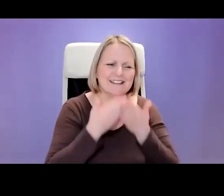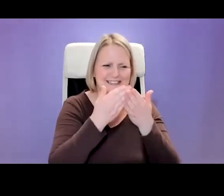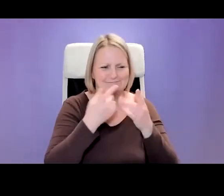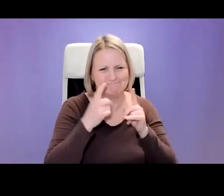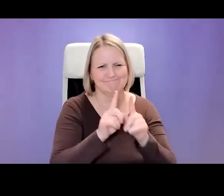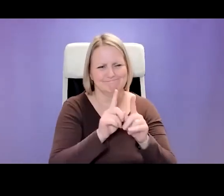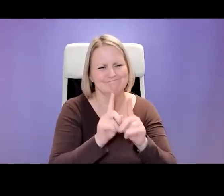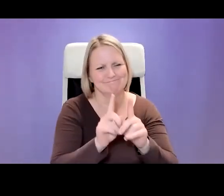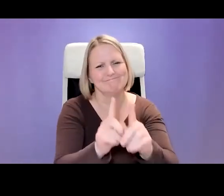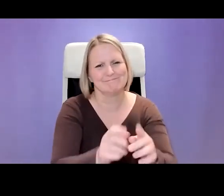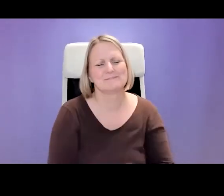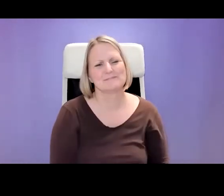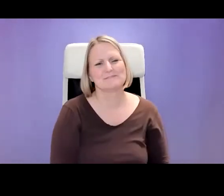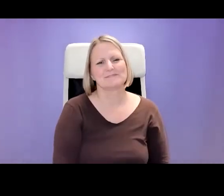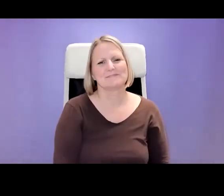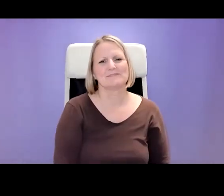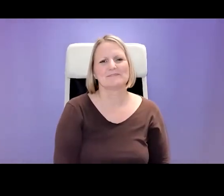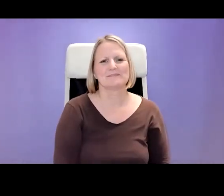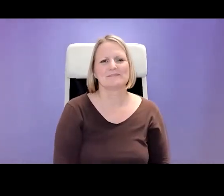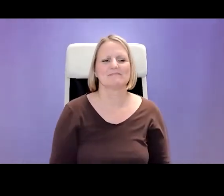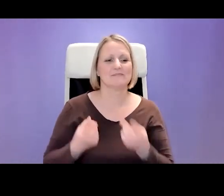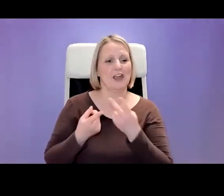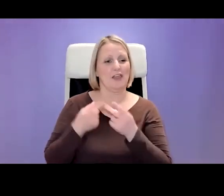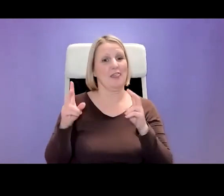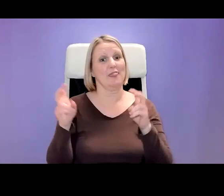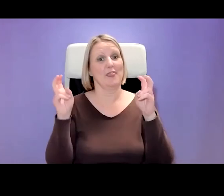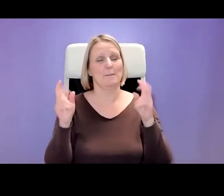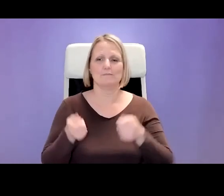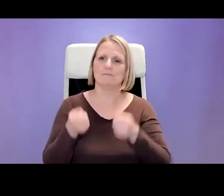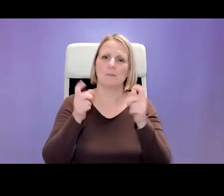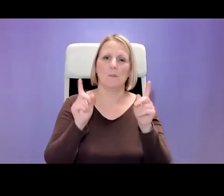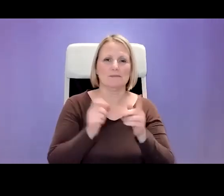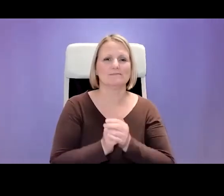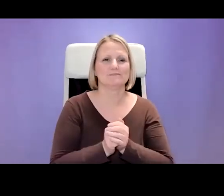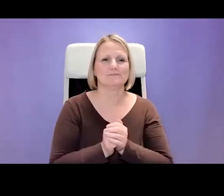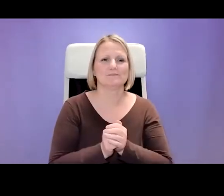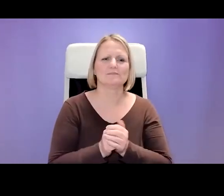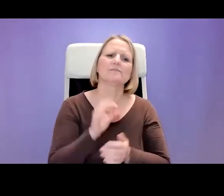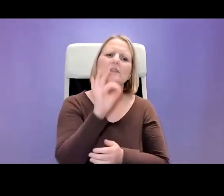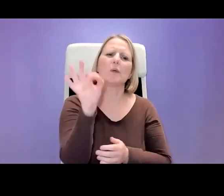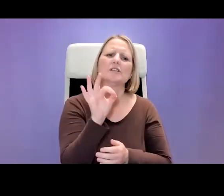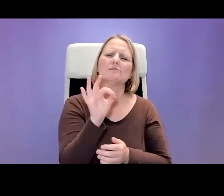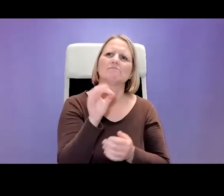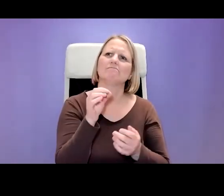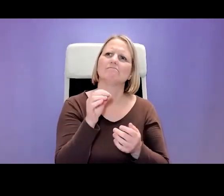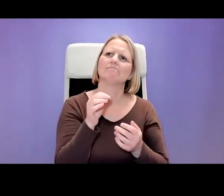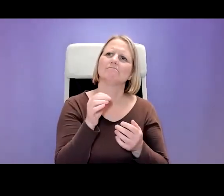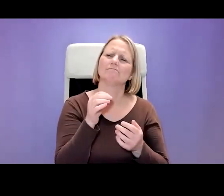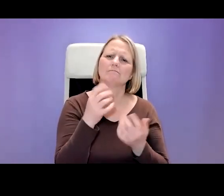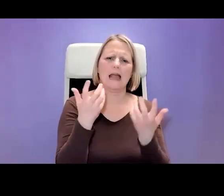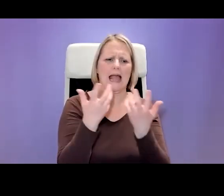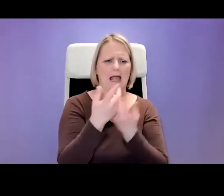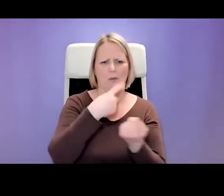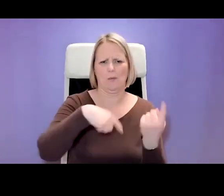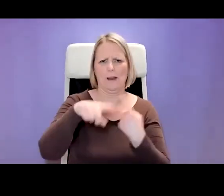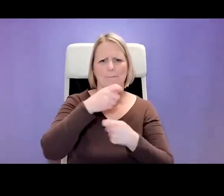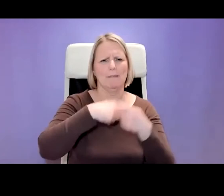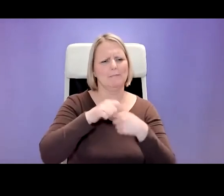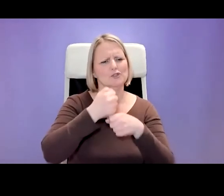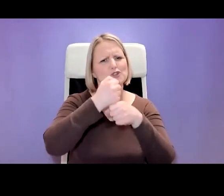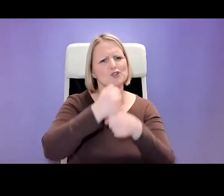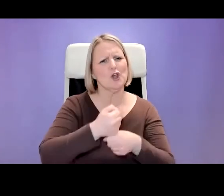Another thing that has come up is the very practical question about how can we be church? And that is an important question.